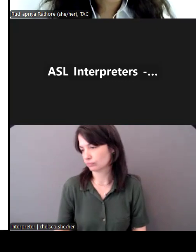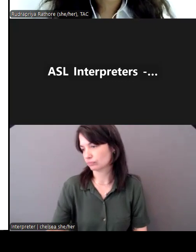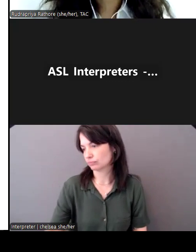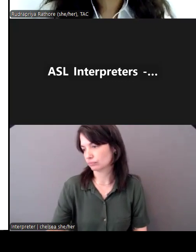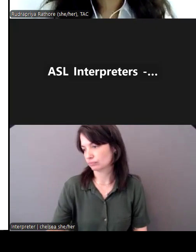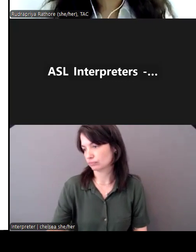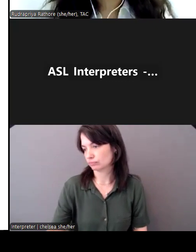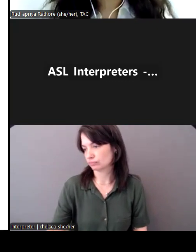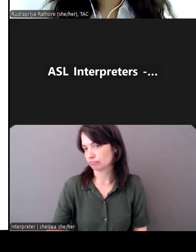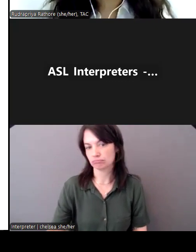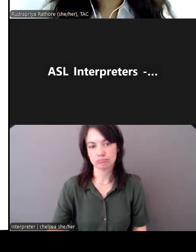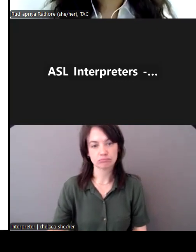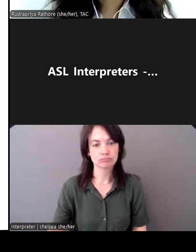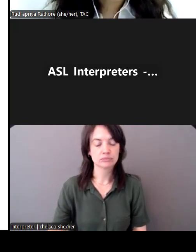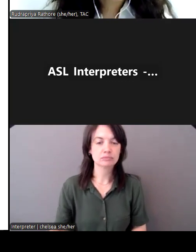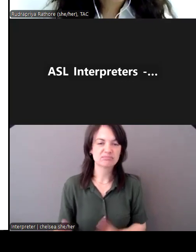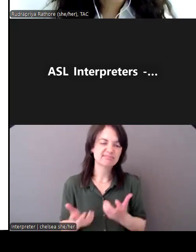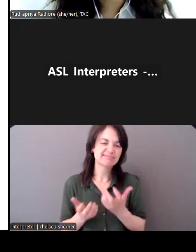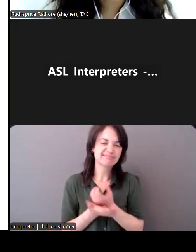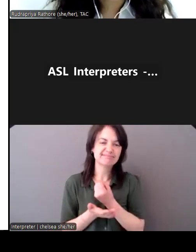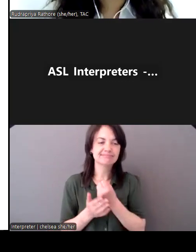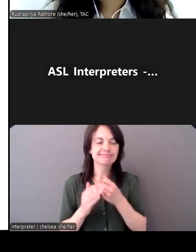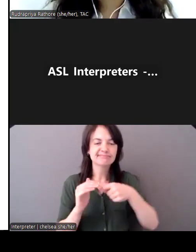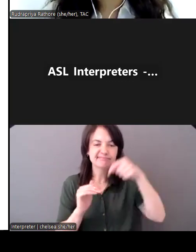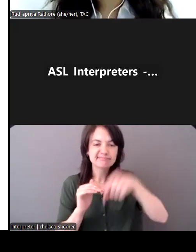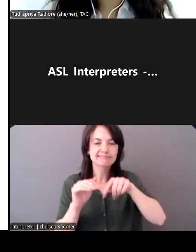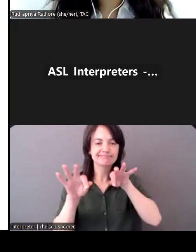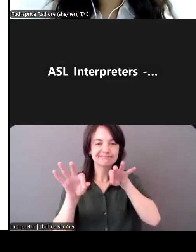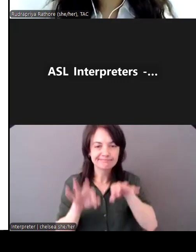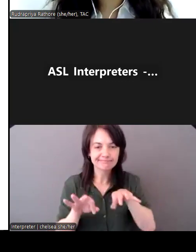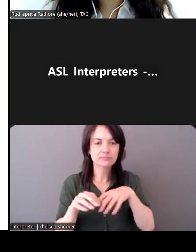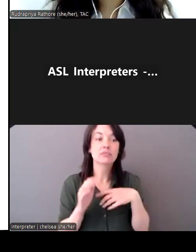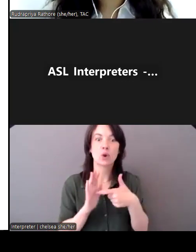i want to give you a little bit more detail on what is actually required for the writer's